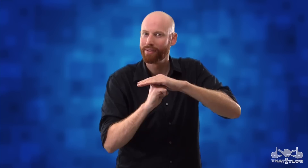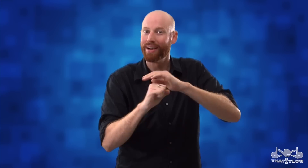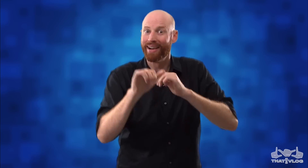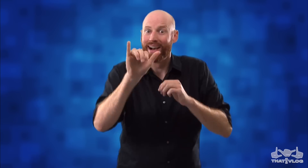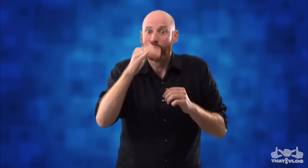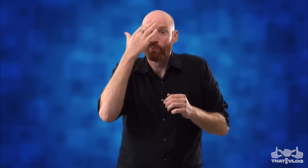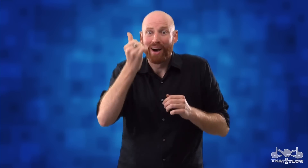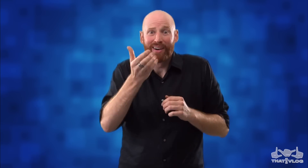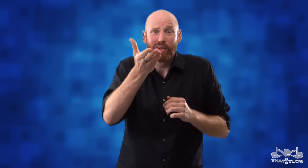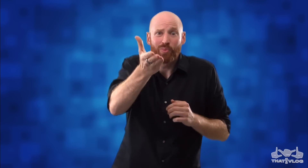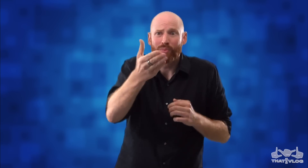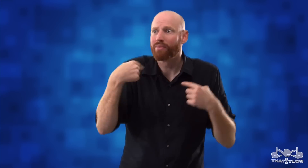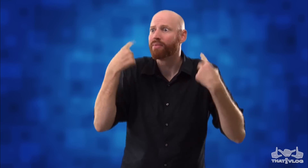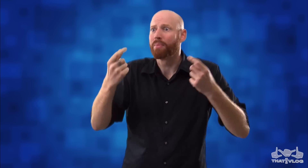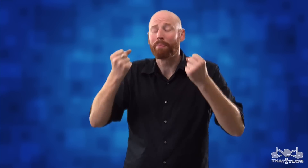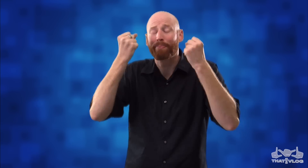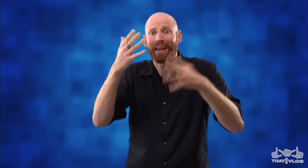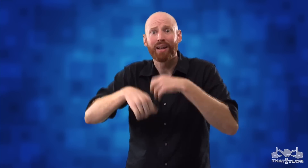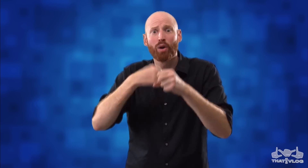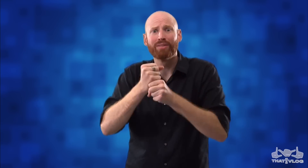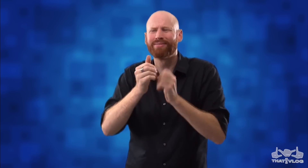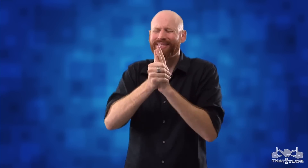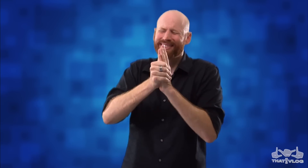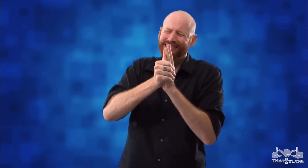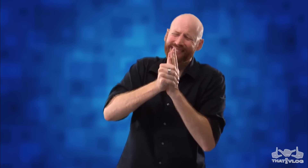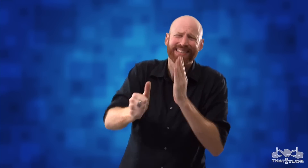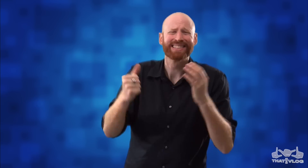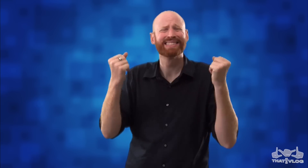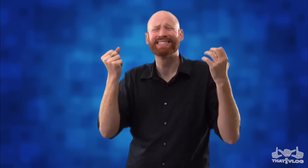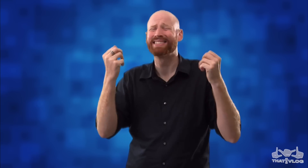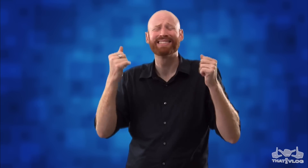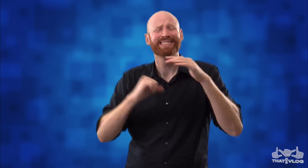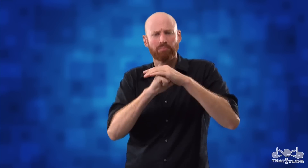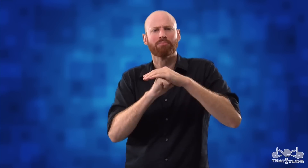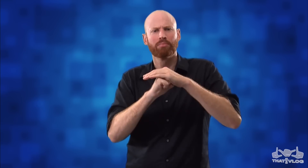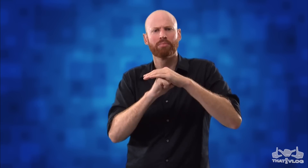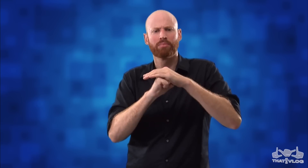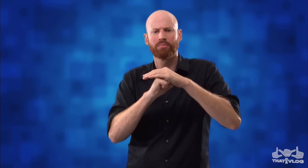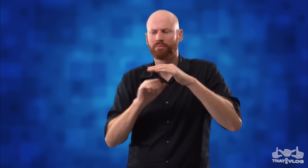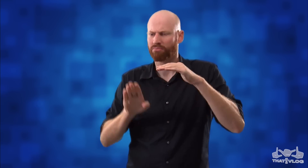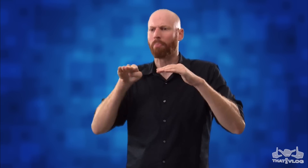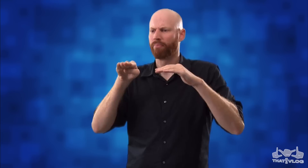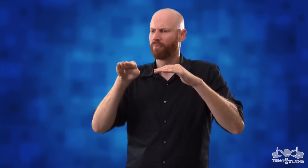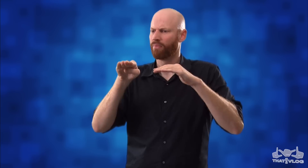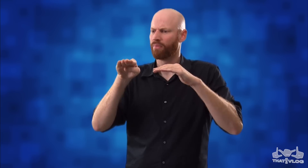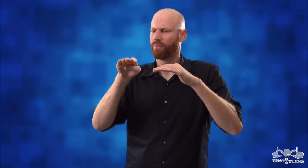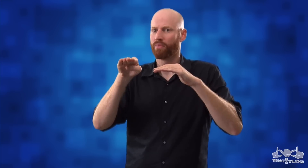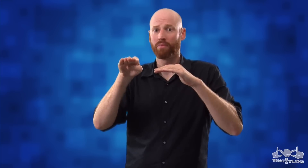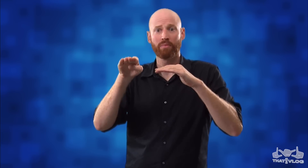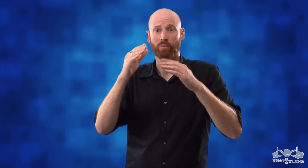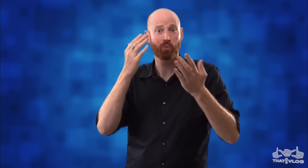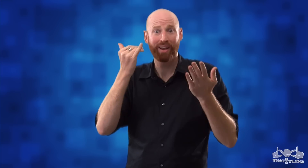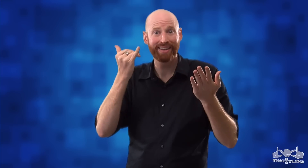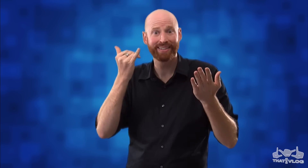hitting that plateau. So maybe you've been signing many years. Maybe you have amazing sign skills but if you're not letting yourself break through